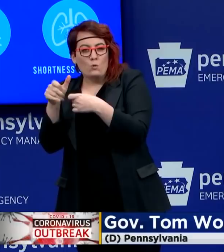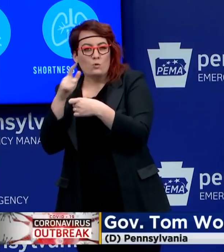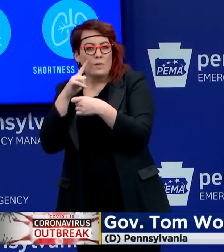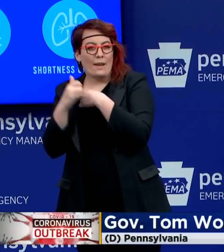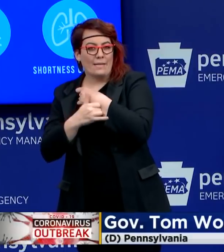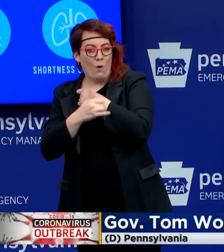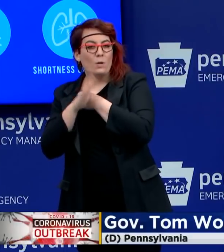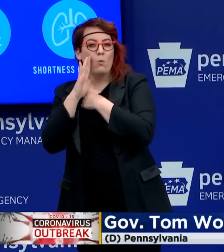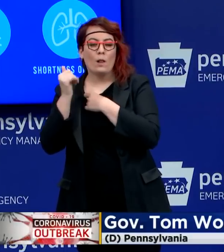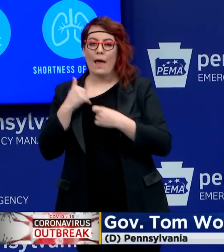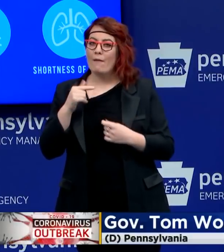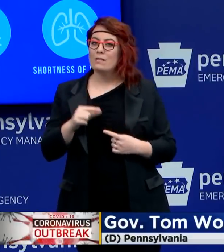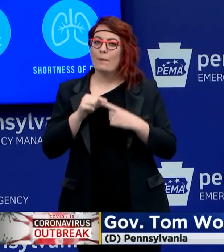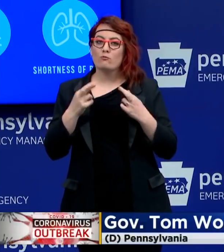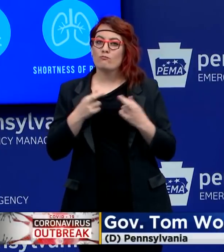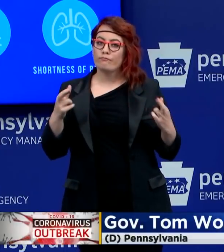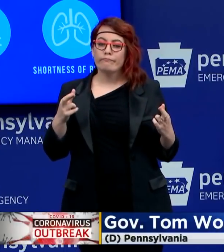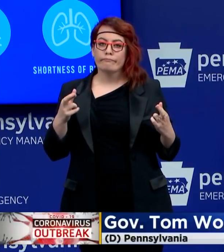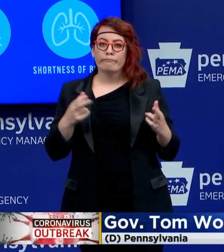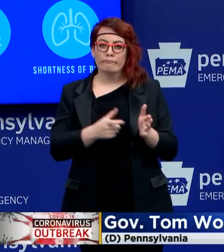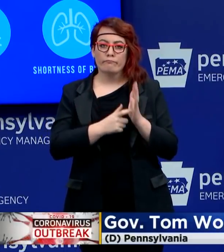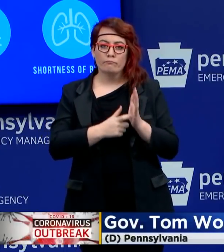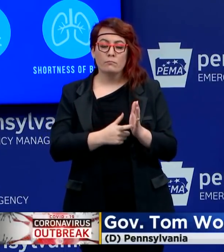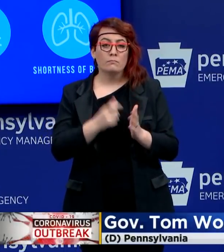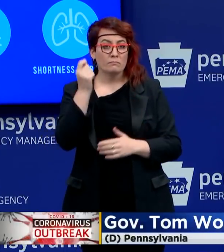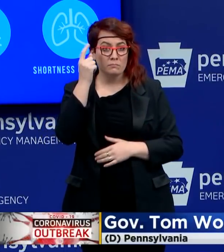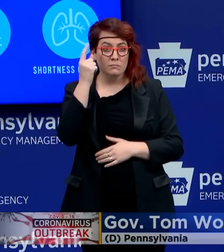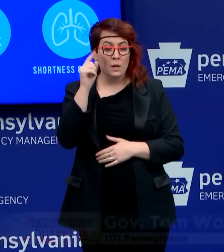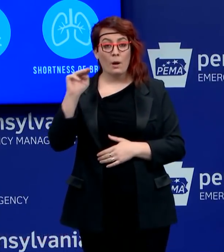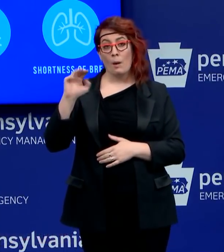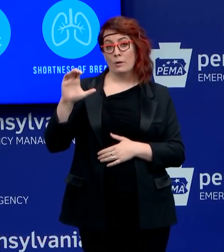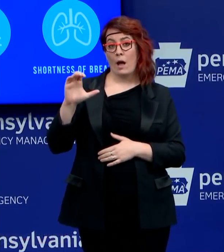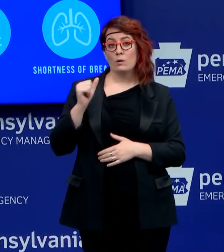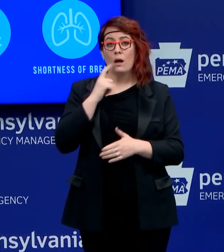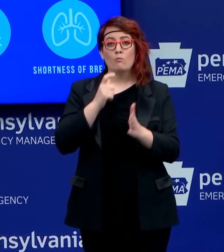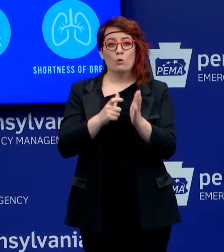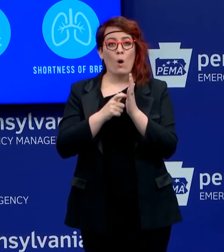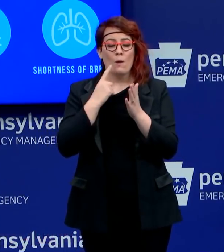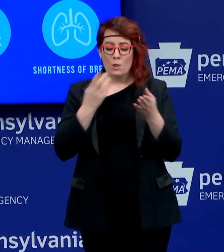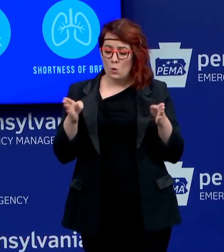CLOSURES FOR MONTGOMERY COUNT THAT I WILL LAST AT LEAST TWO WEEKS.